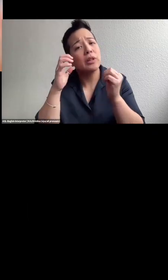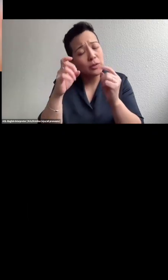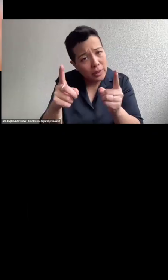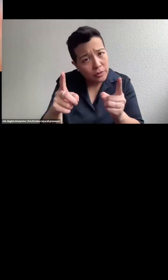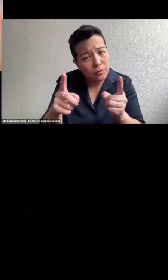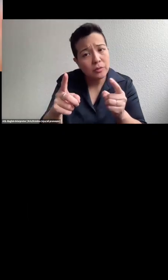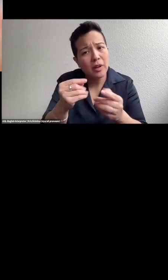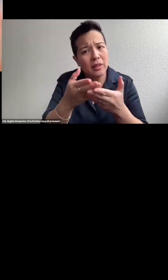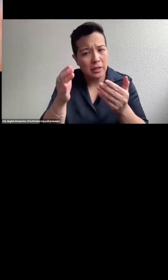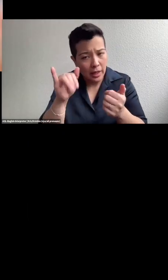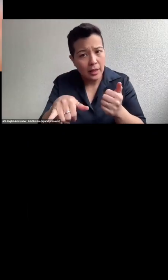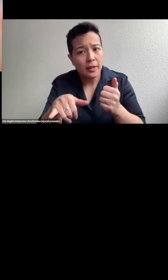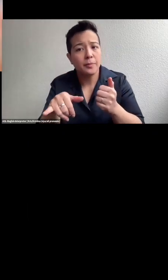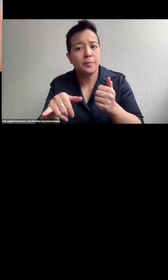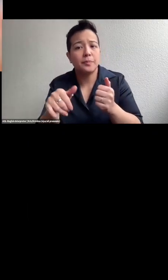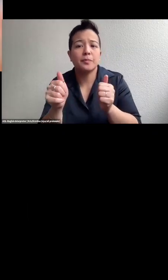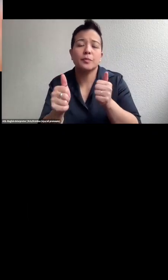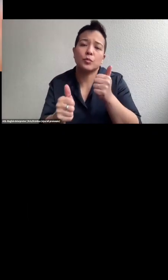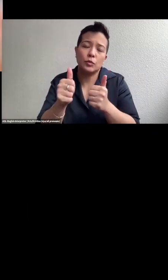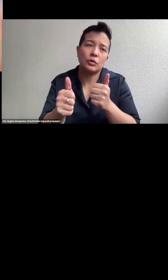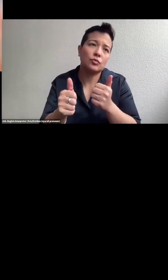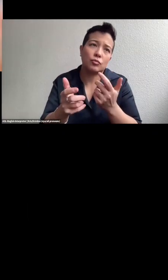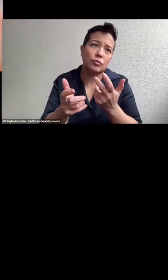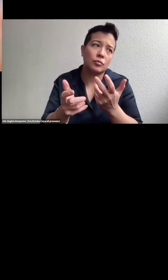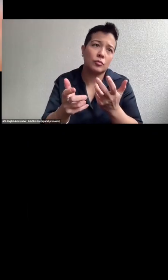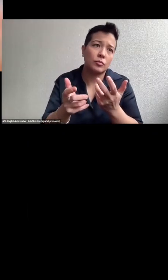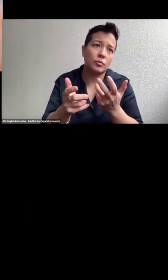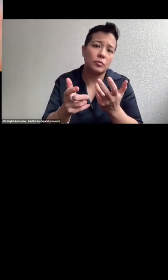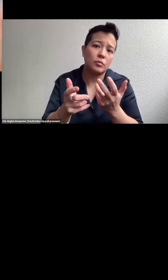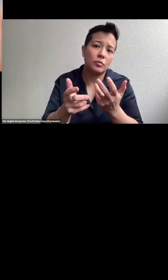things like that. And thankfully